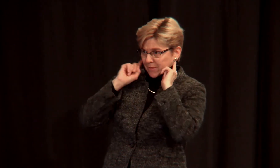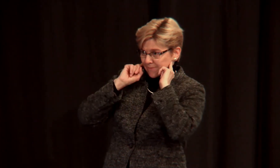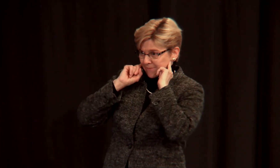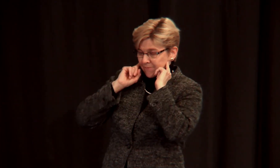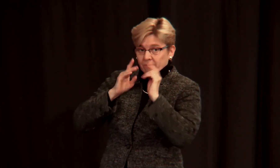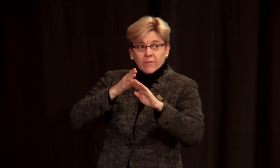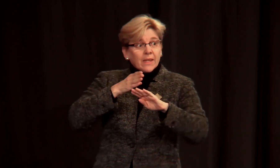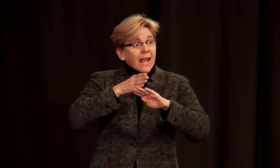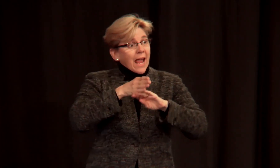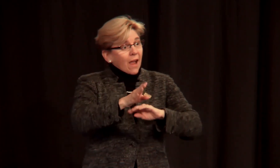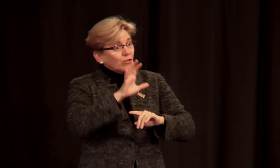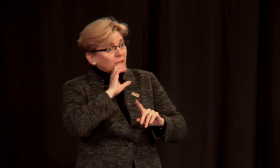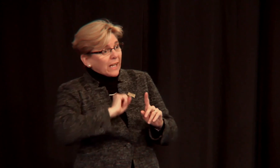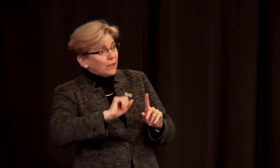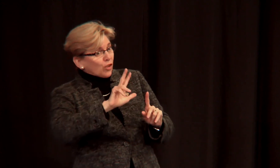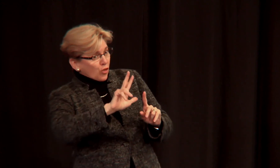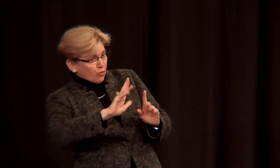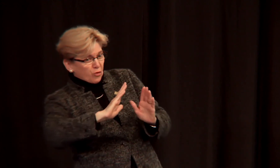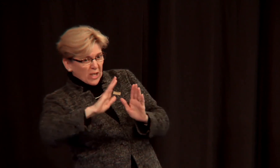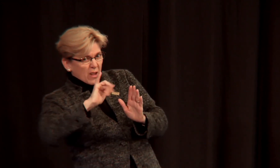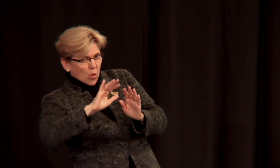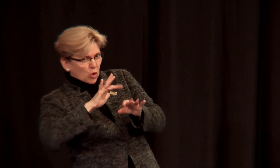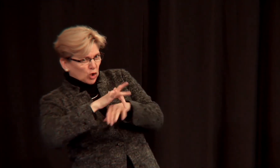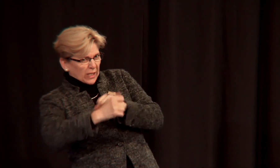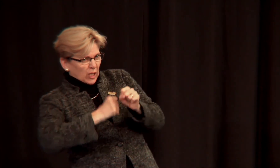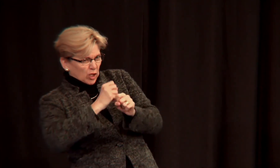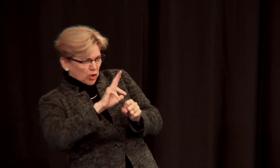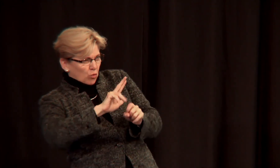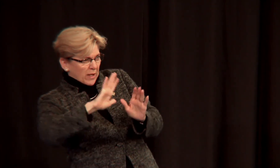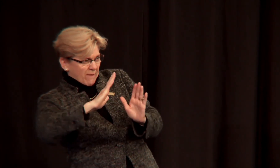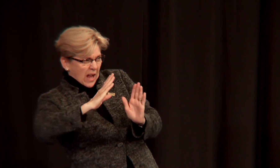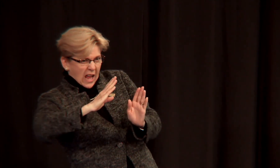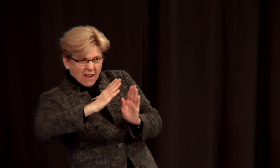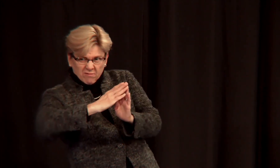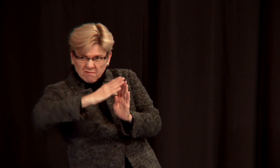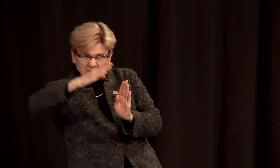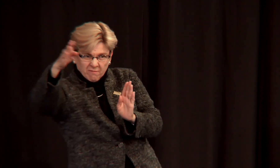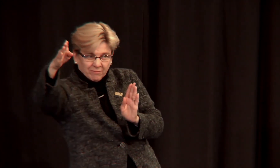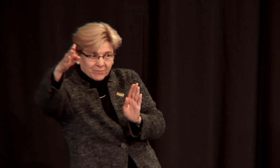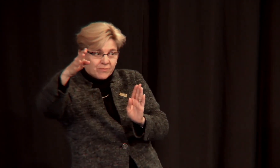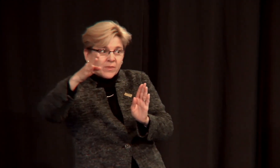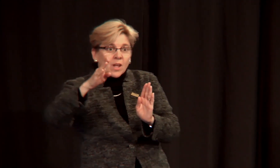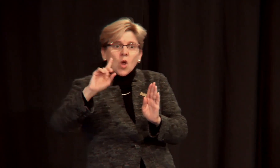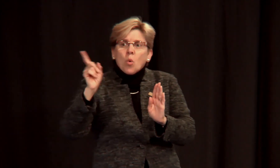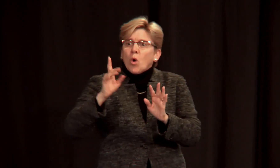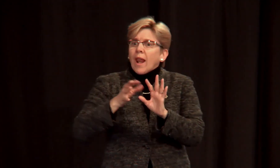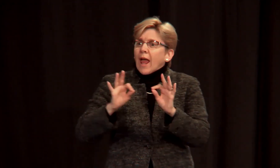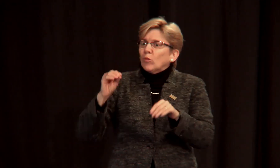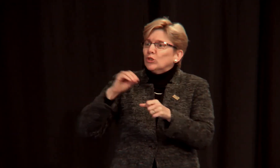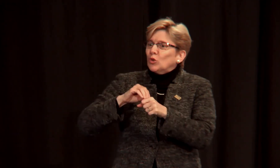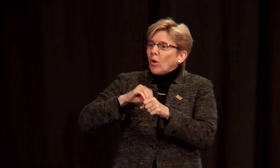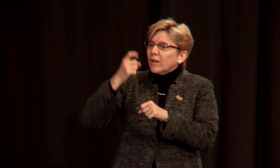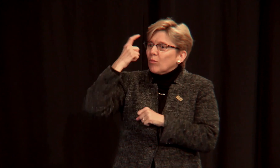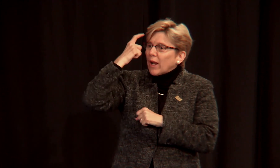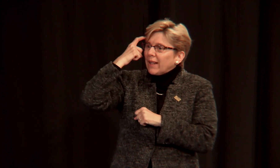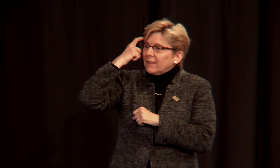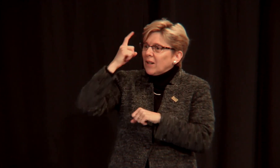And then after age 3, those early years where language is still stored in the brain,